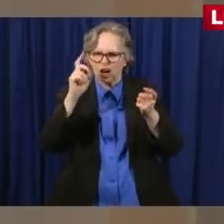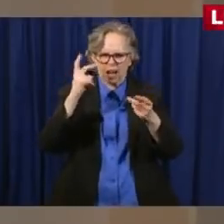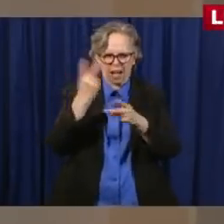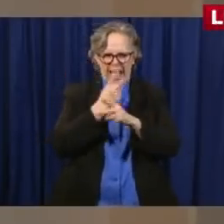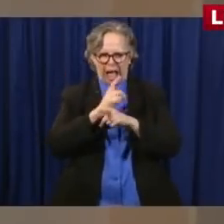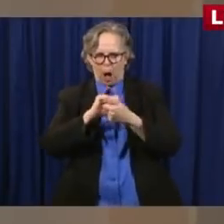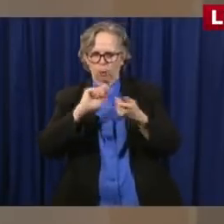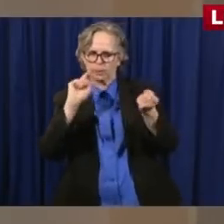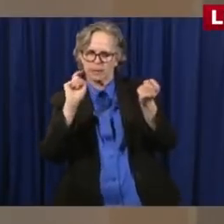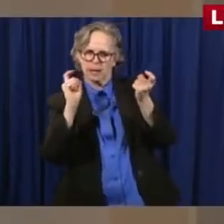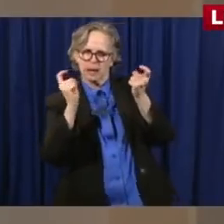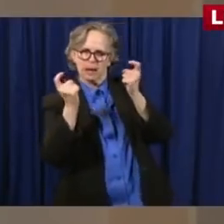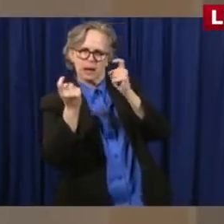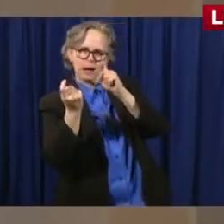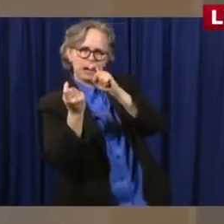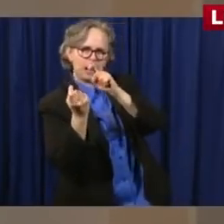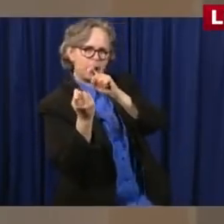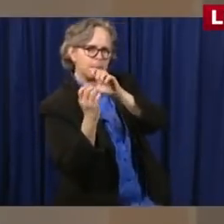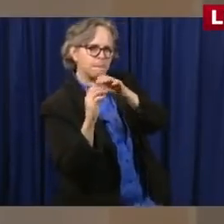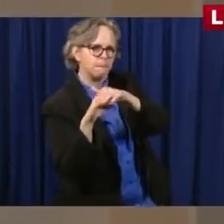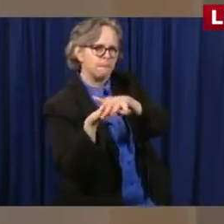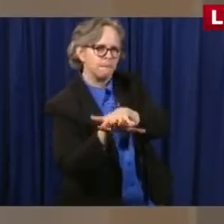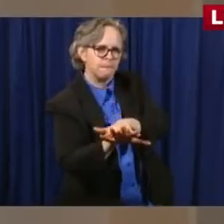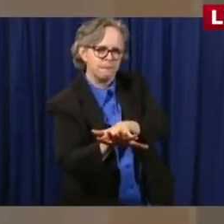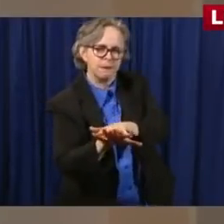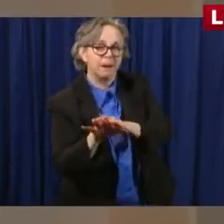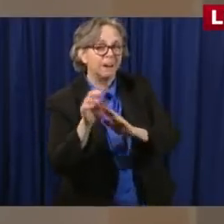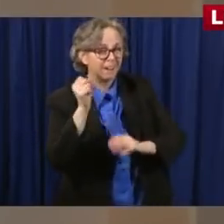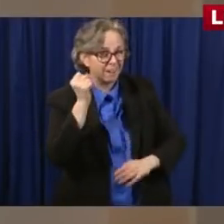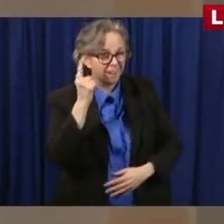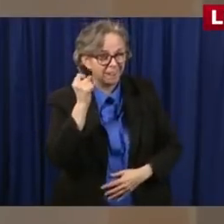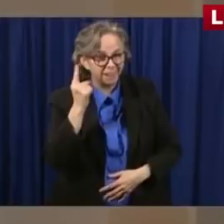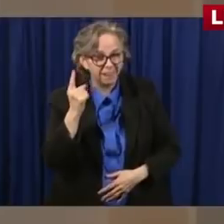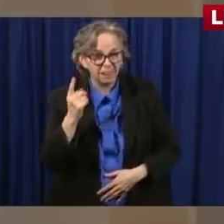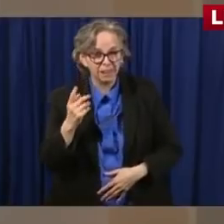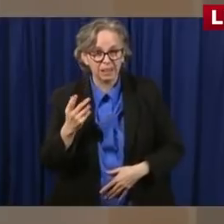THESE ARE THINGS THAT REEMERGE.